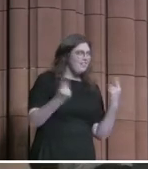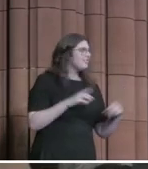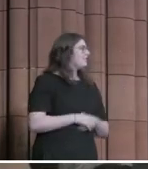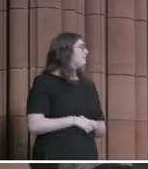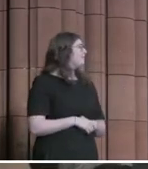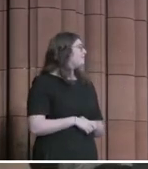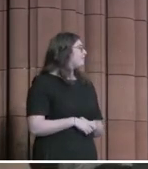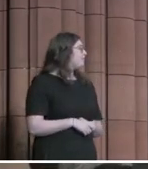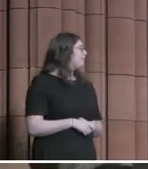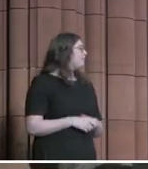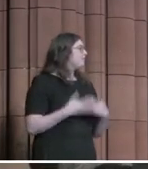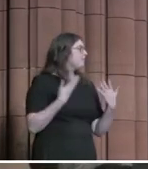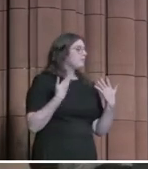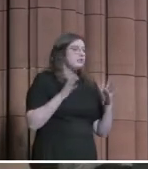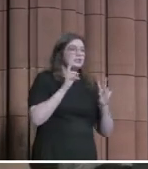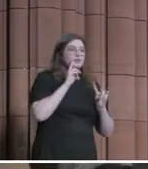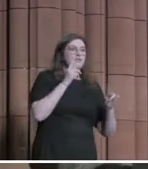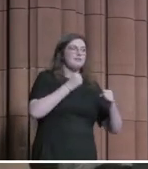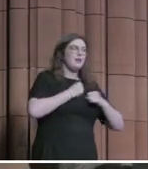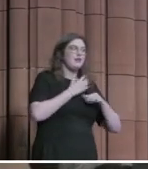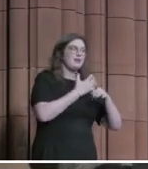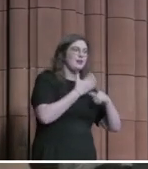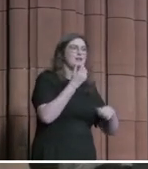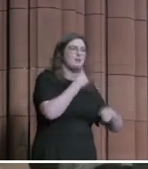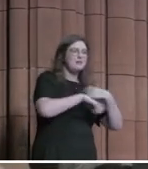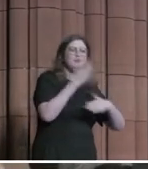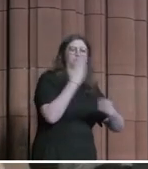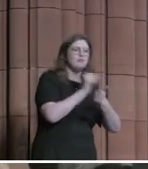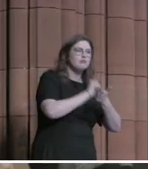We've seen our graduands become graduates, and as I said in the speech,